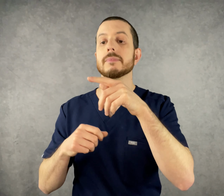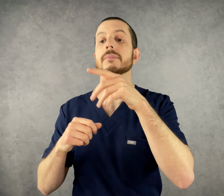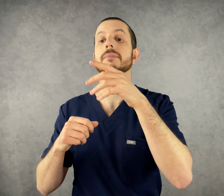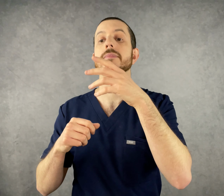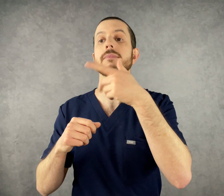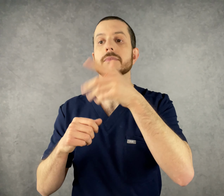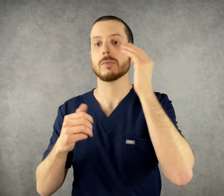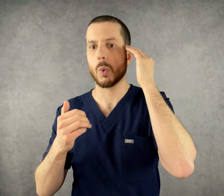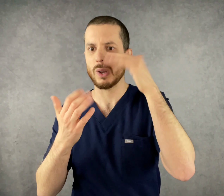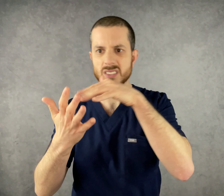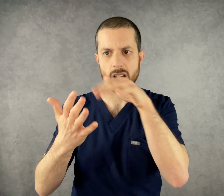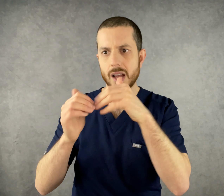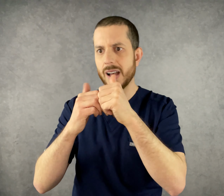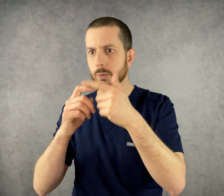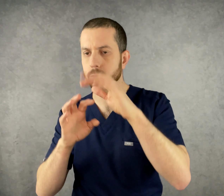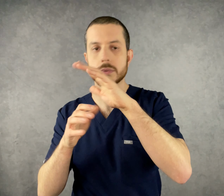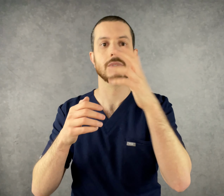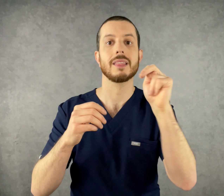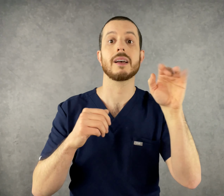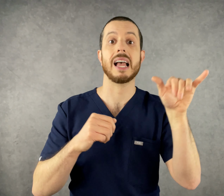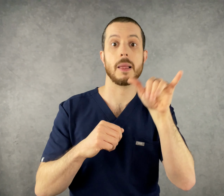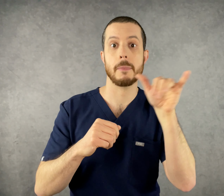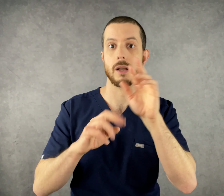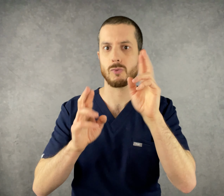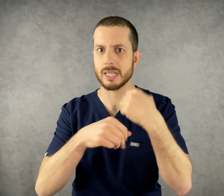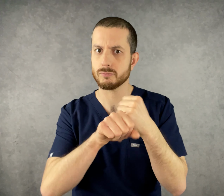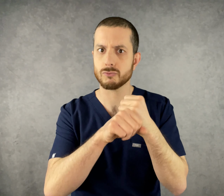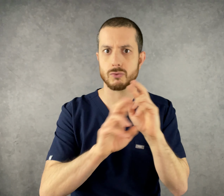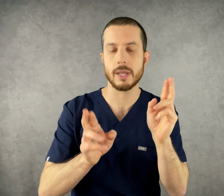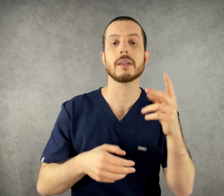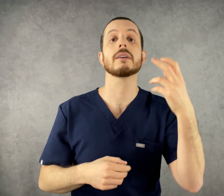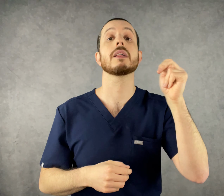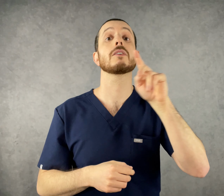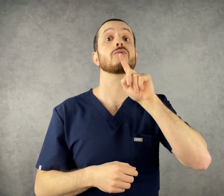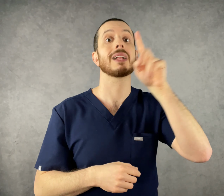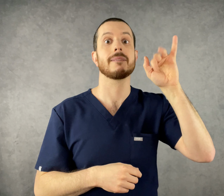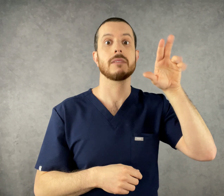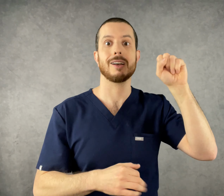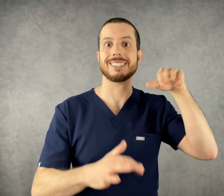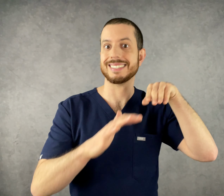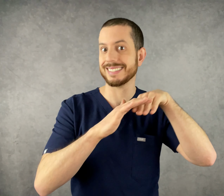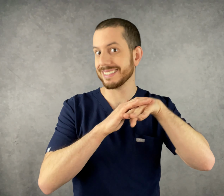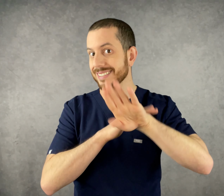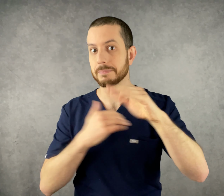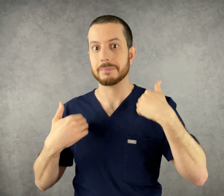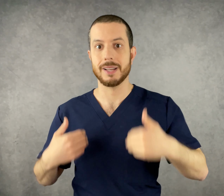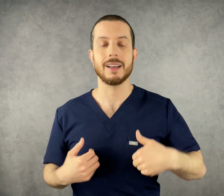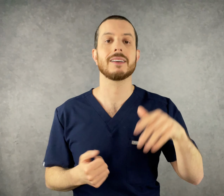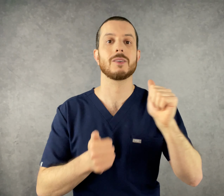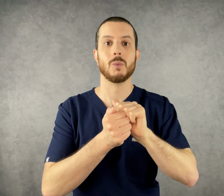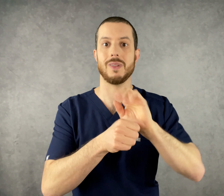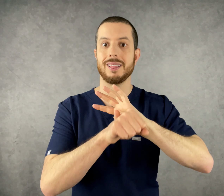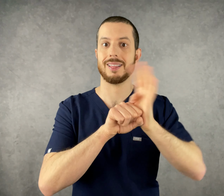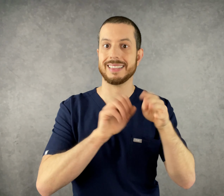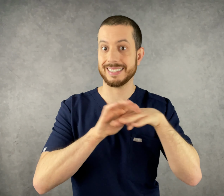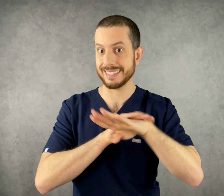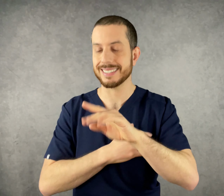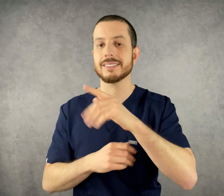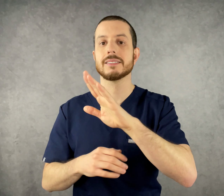By studying the spike protein, the immune system now knows how to attack it and generates antibodies specific to it. Then when the real virus enters the body with spike proteins on its surface,